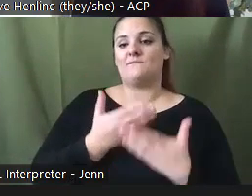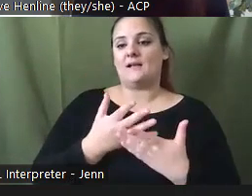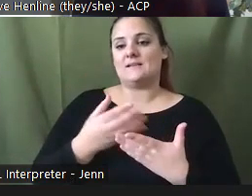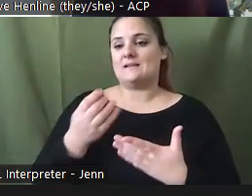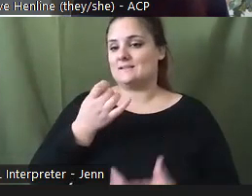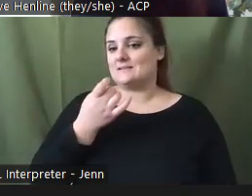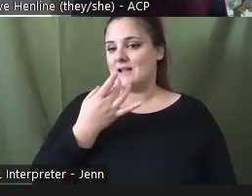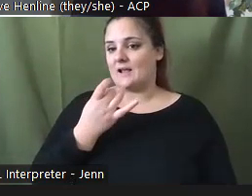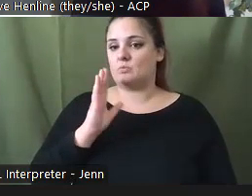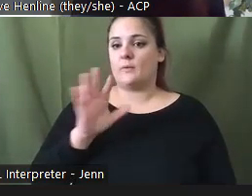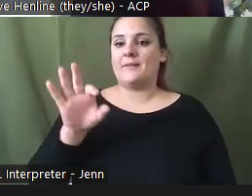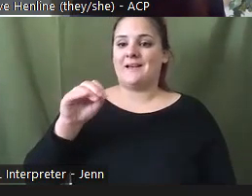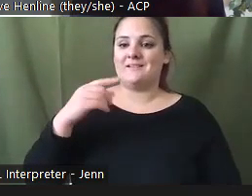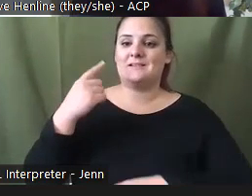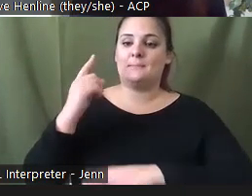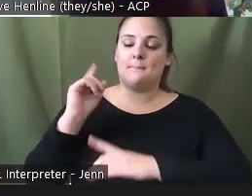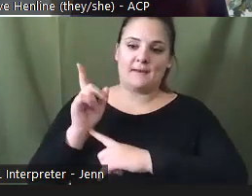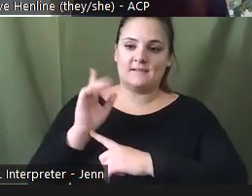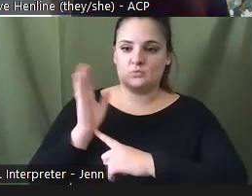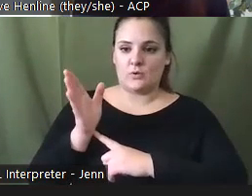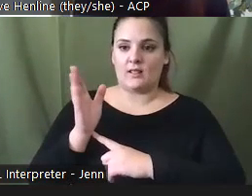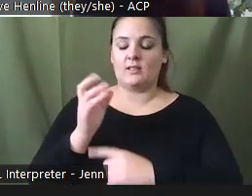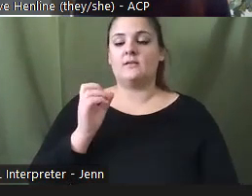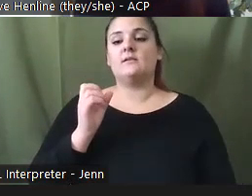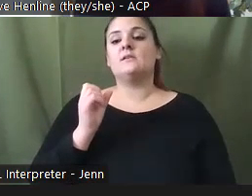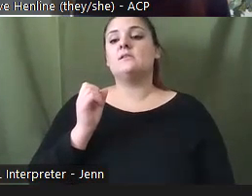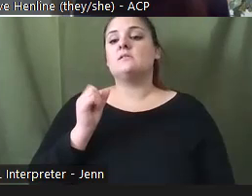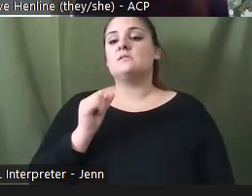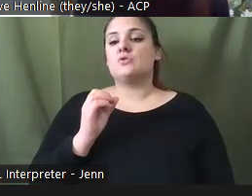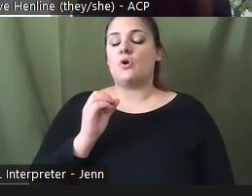90-minutes long, so we'll have a little longer time together, but we're going to be talking with folks